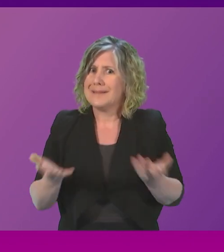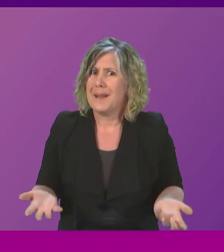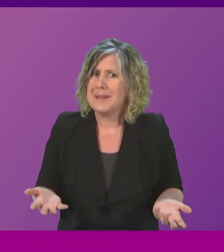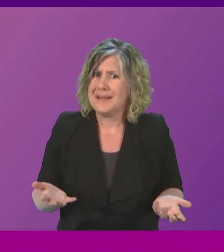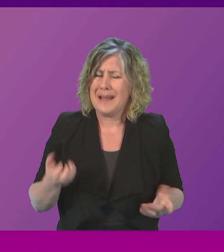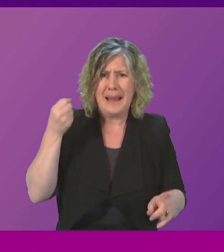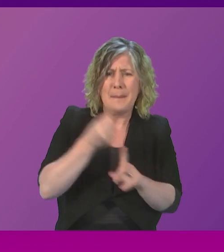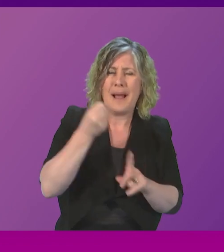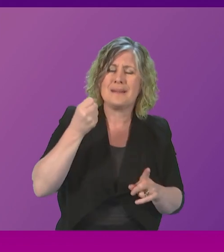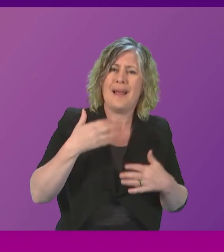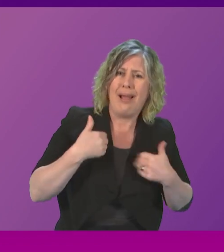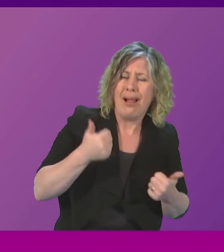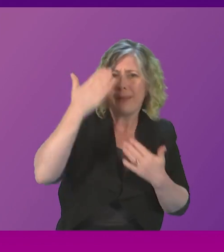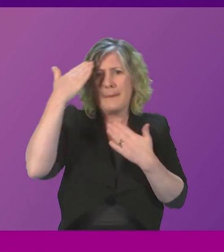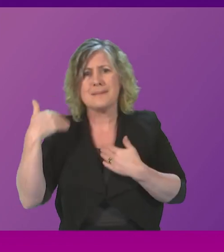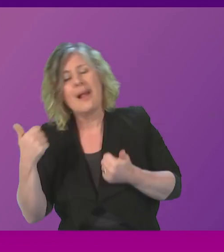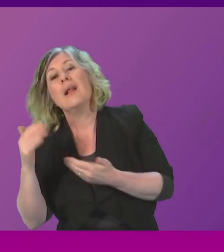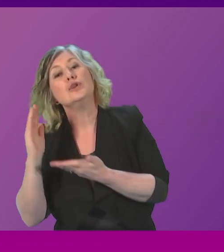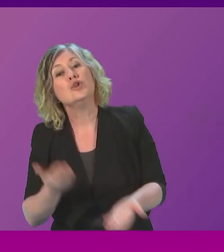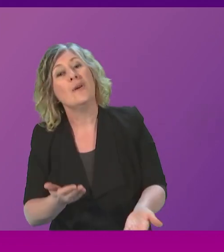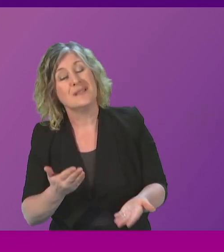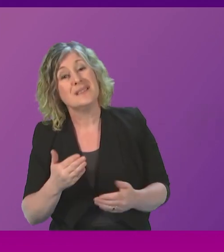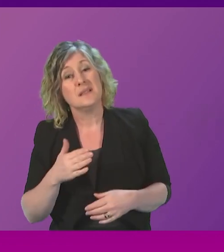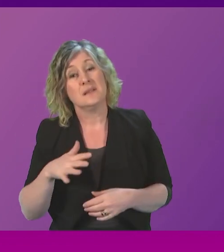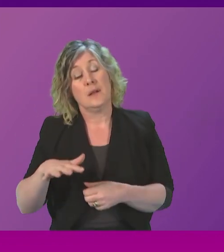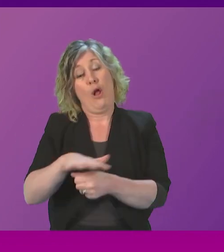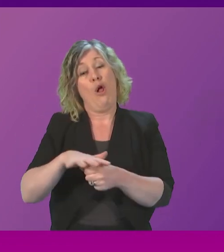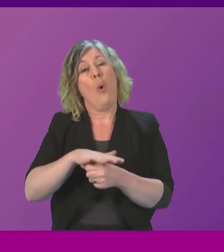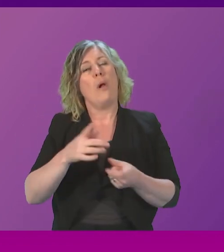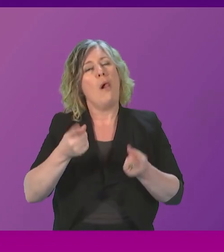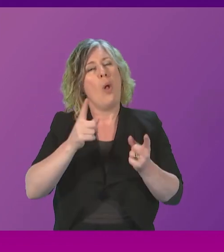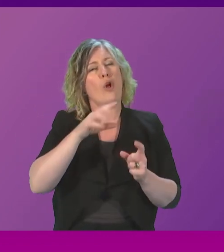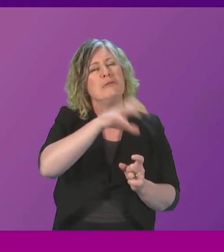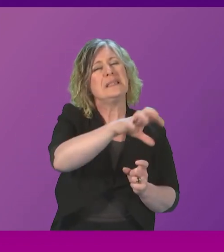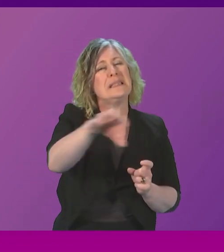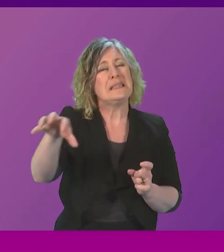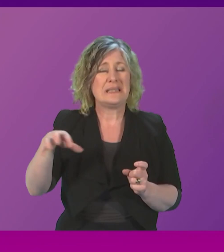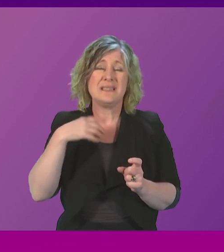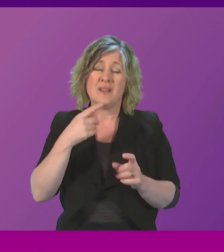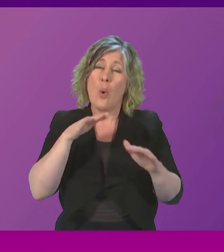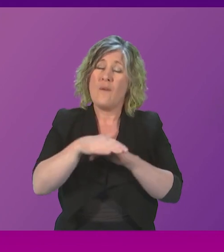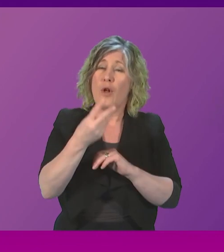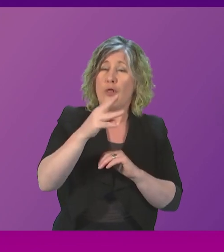We know that local authorities report that more than 38,000 young people and families